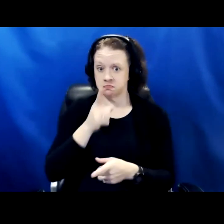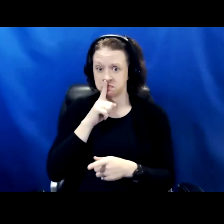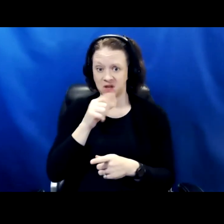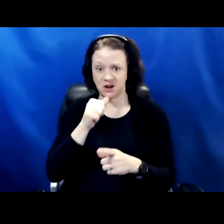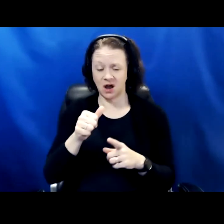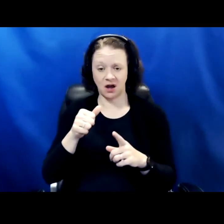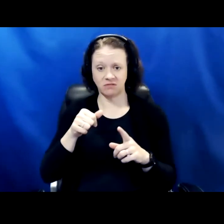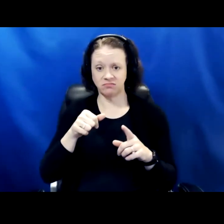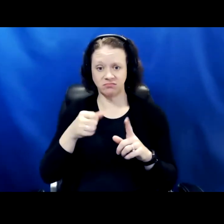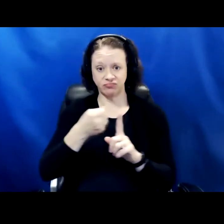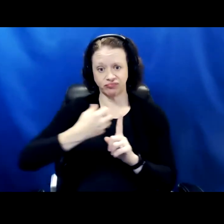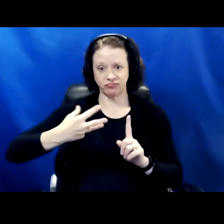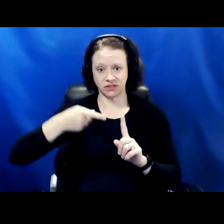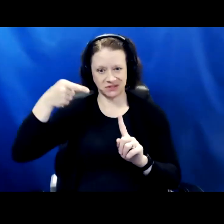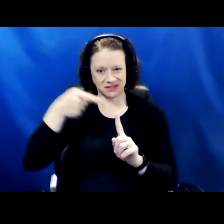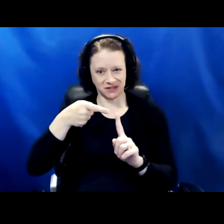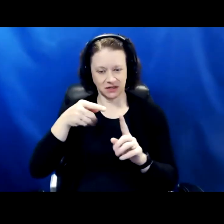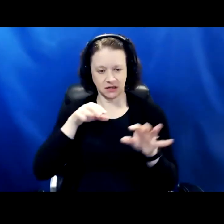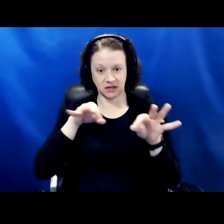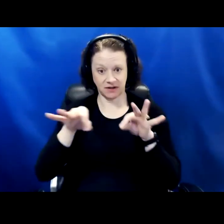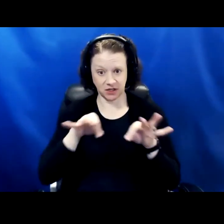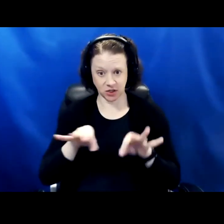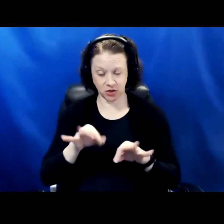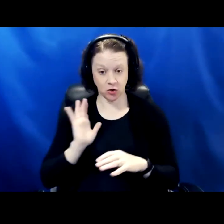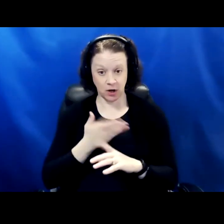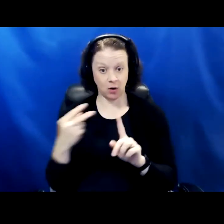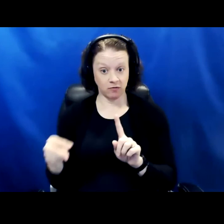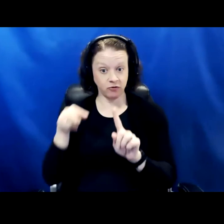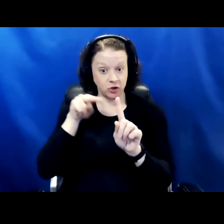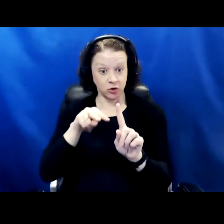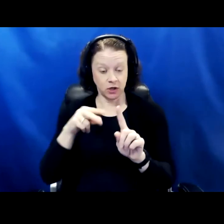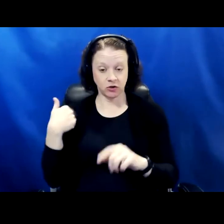and so our view is that we are and should define